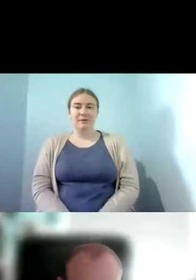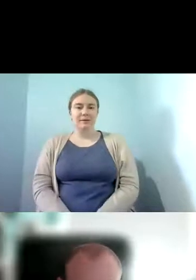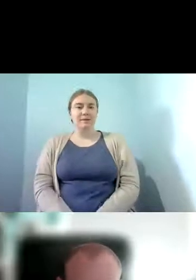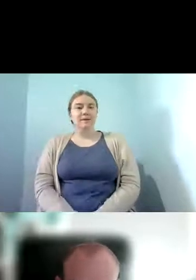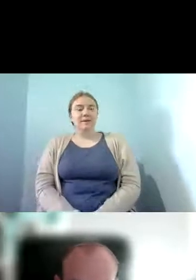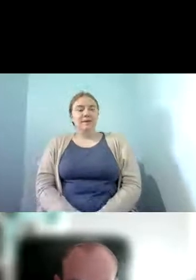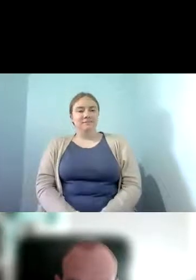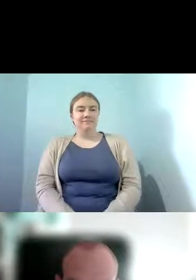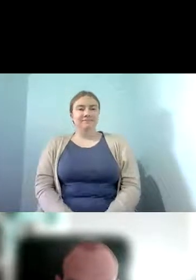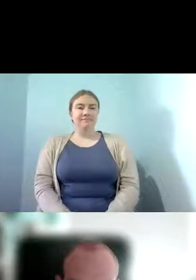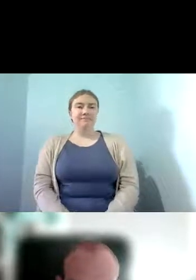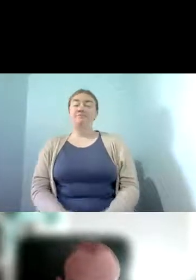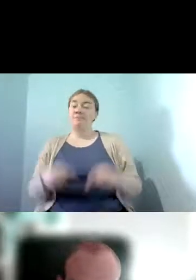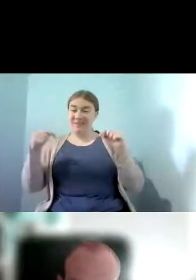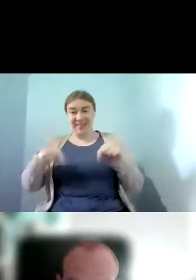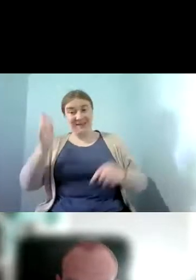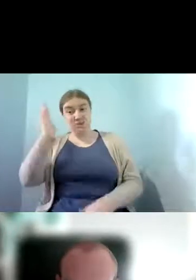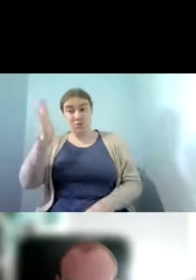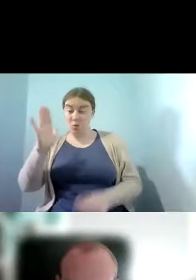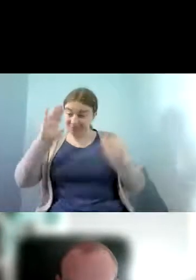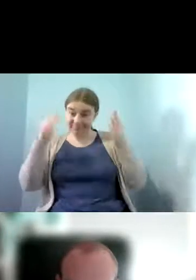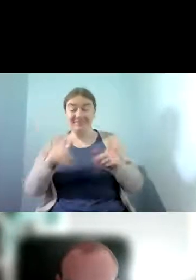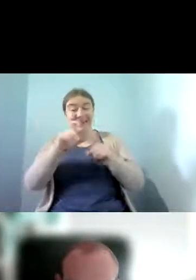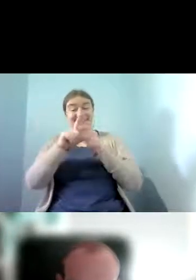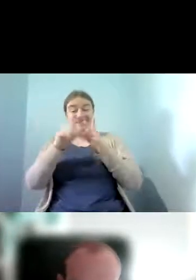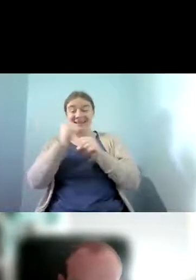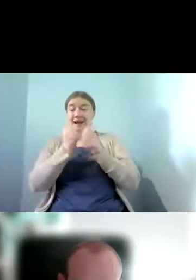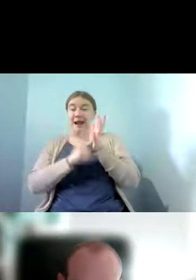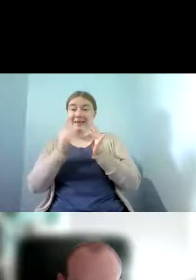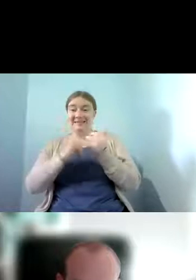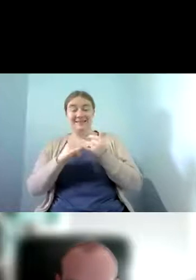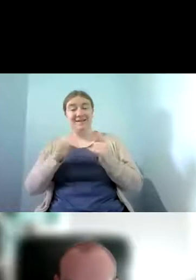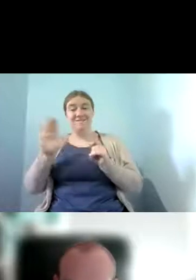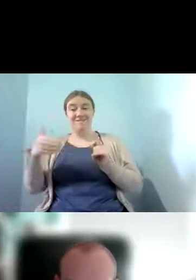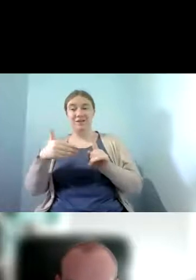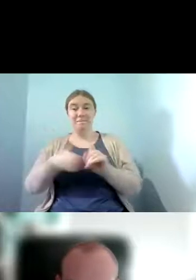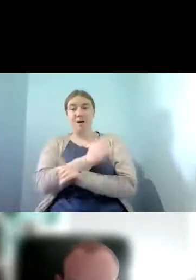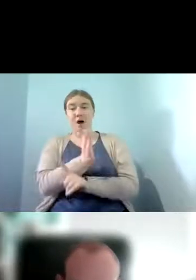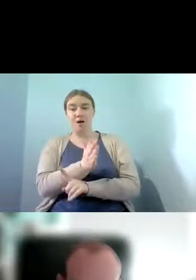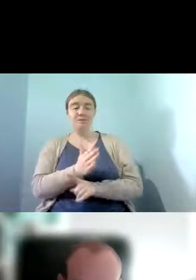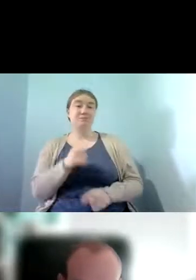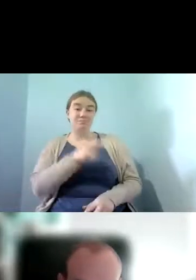this talk is going to primarily focus on diglis diglis fish pass which is the first weir requiring